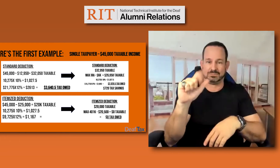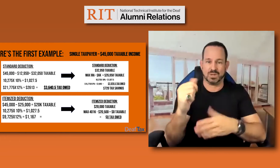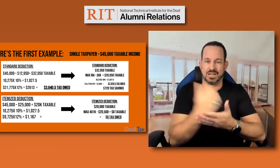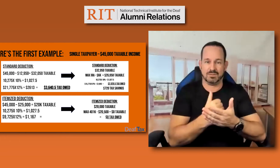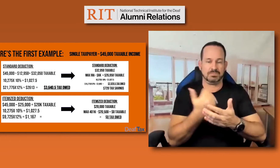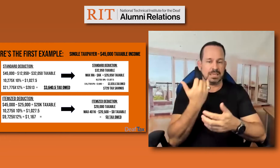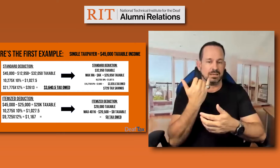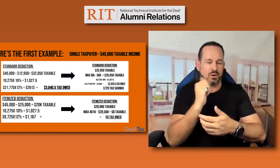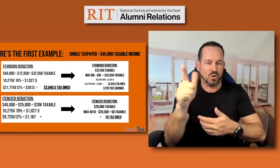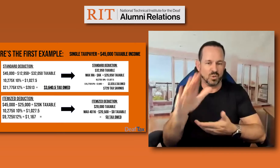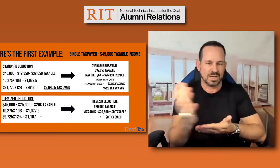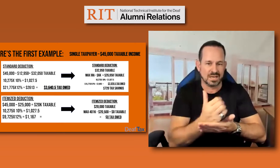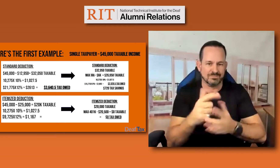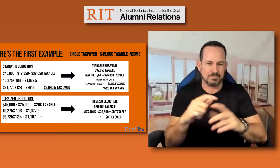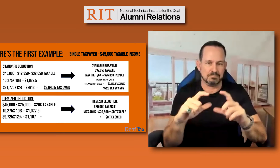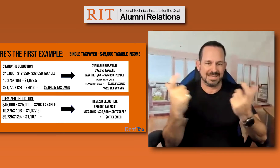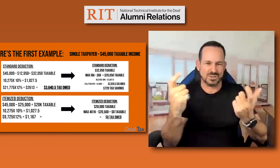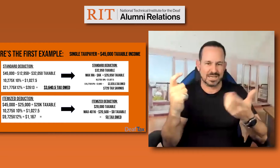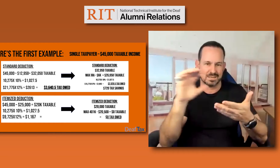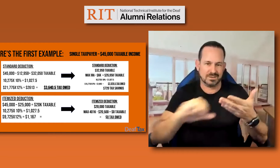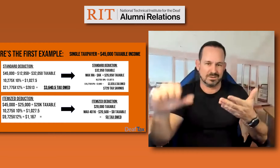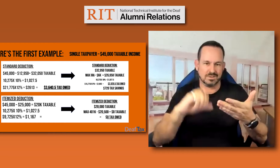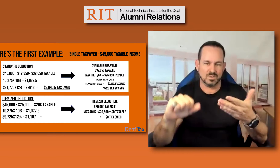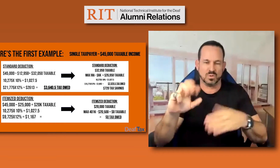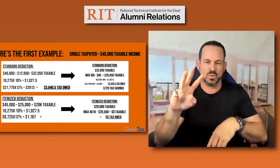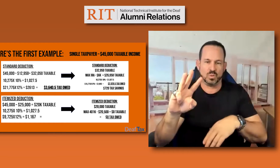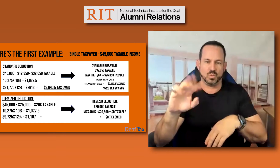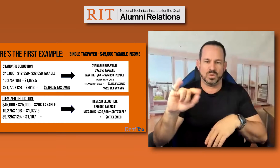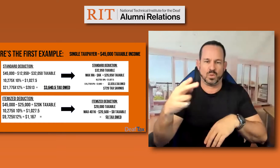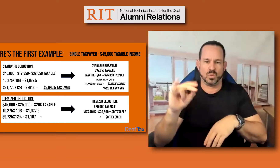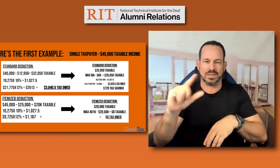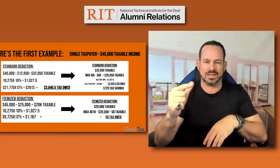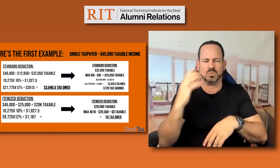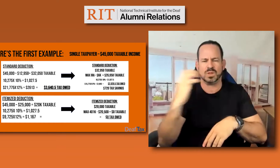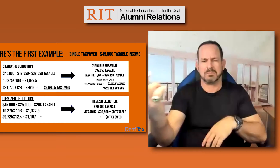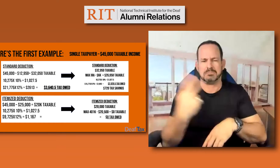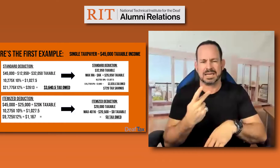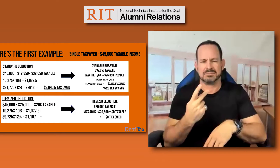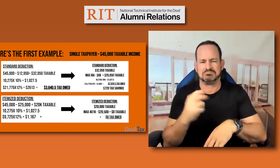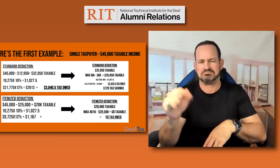If it's deducted to 0 taxes owed, this will really depend